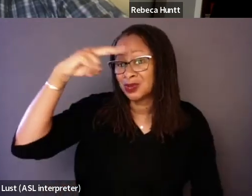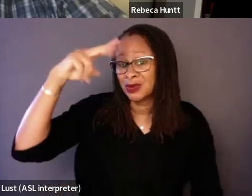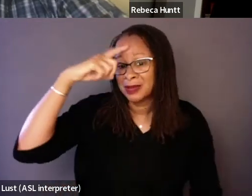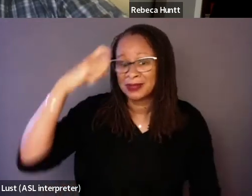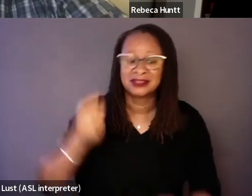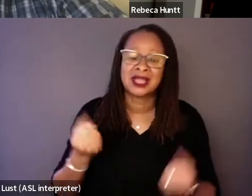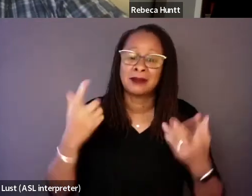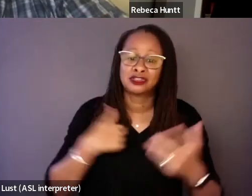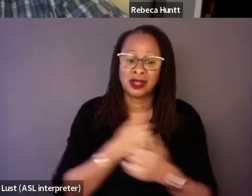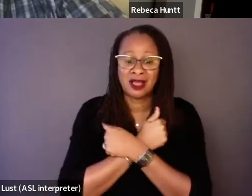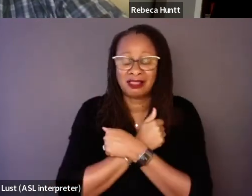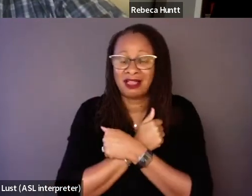and raised in New York.